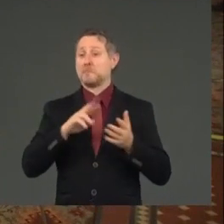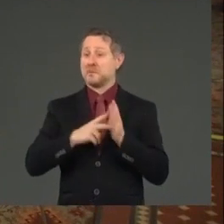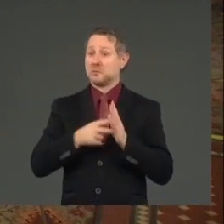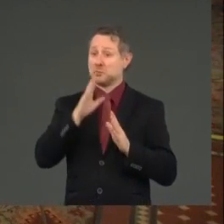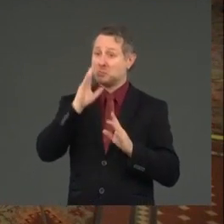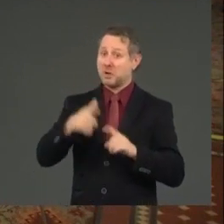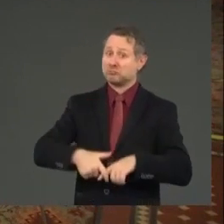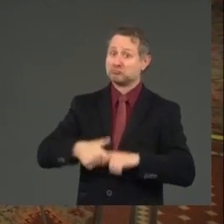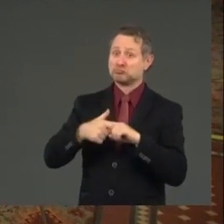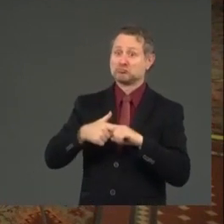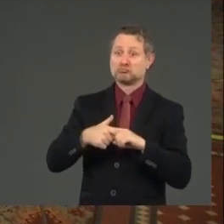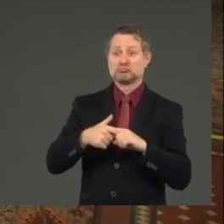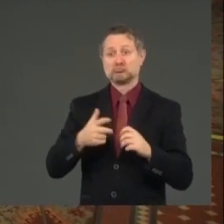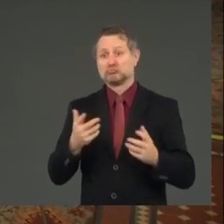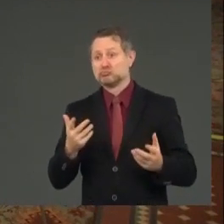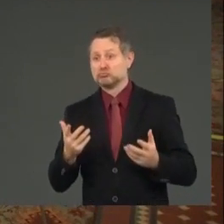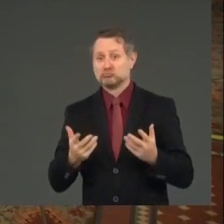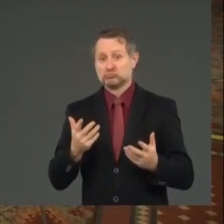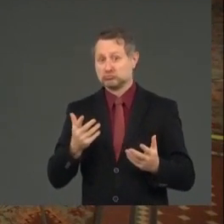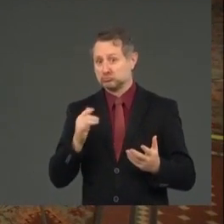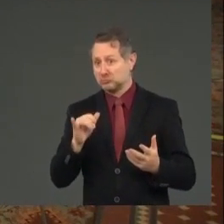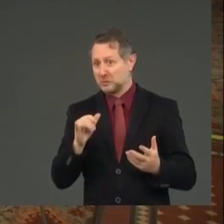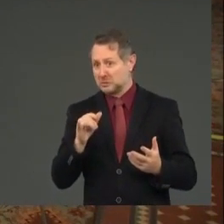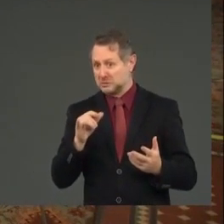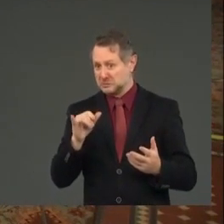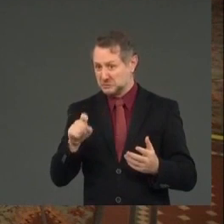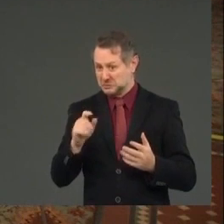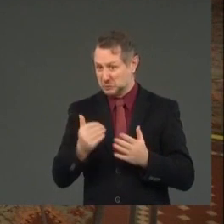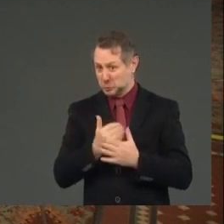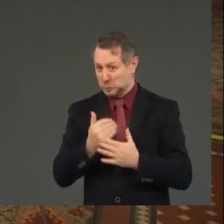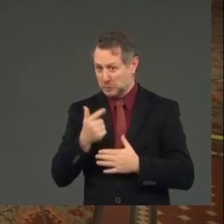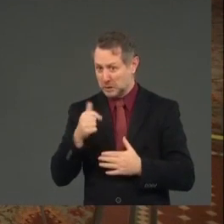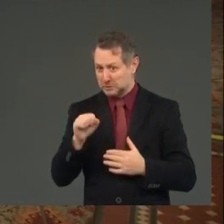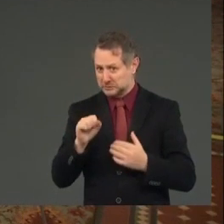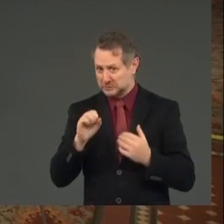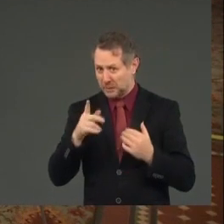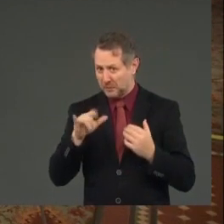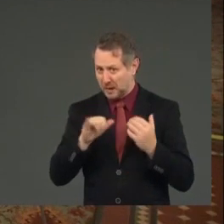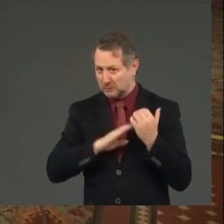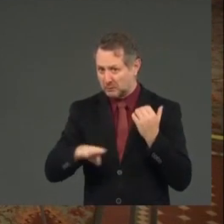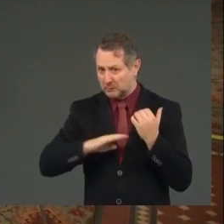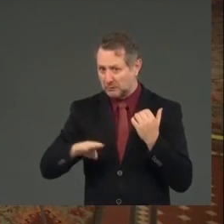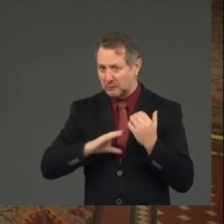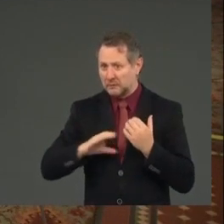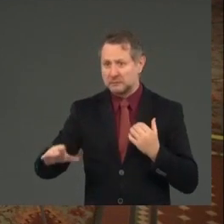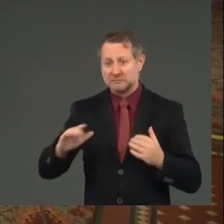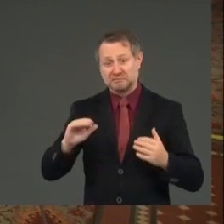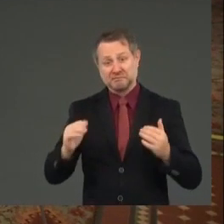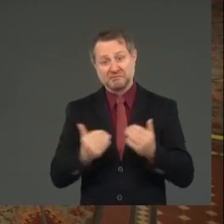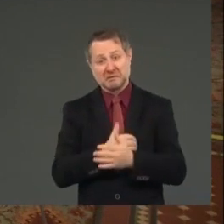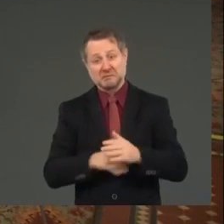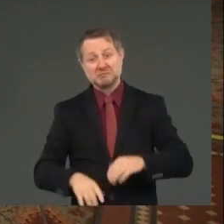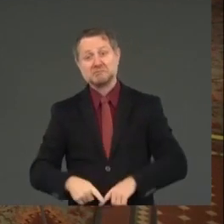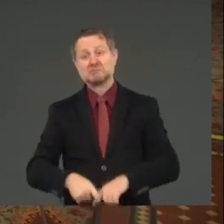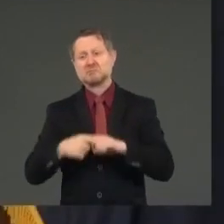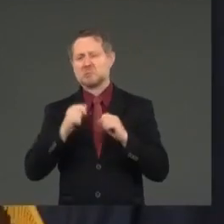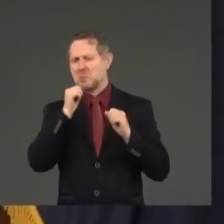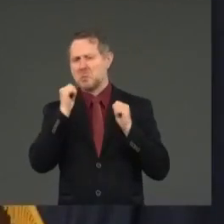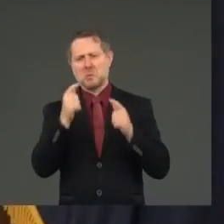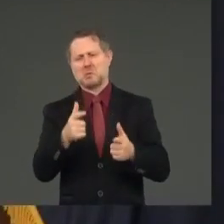NEED THE PIPELINE. Reporter: TO